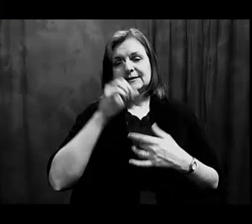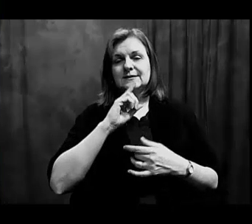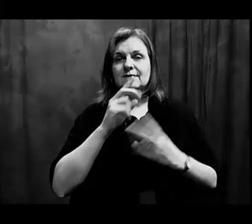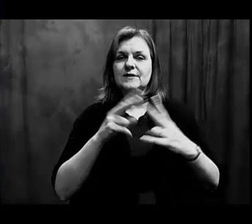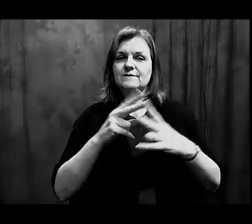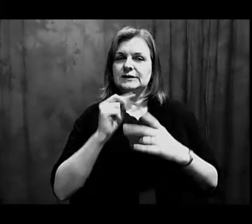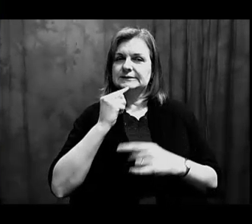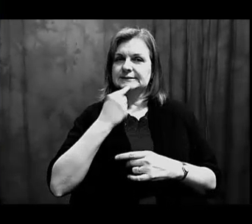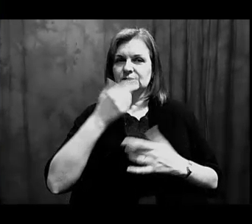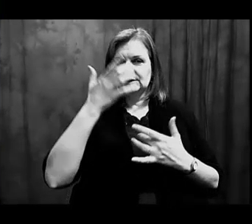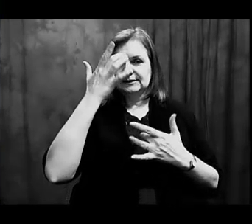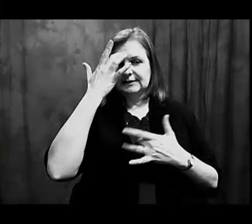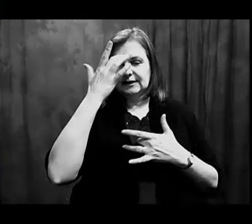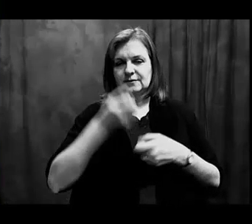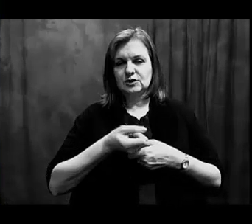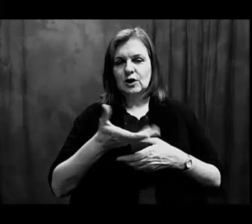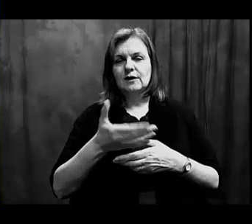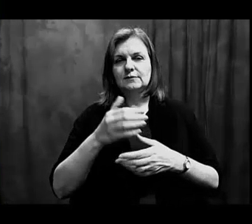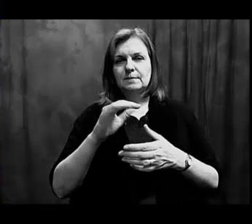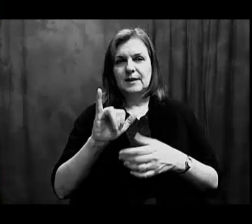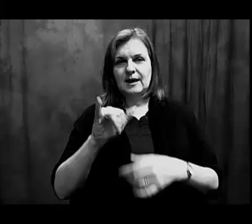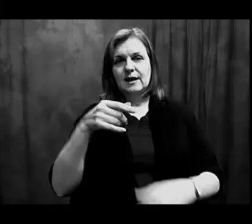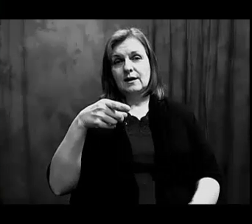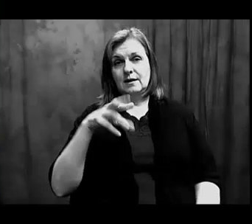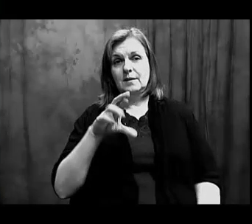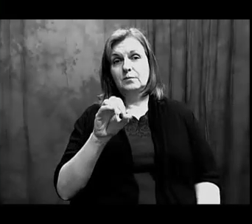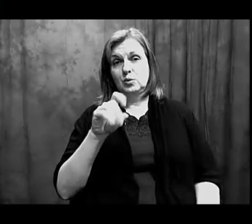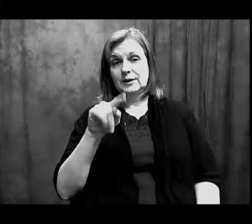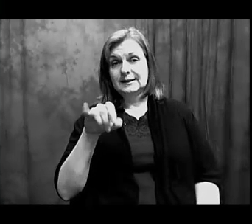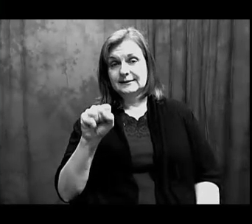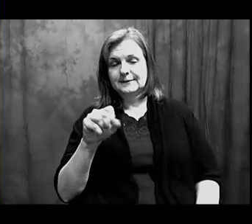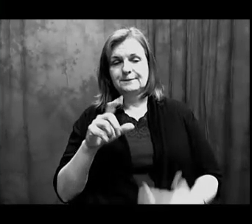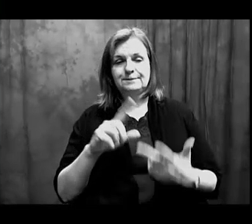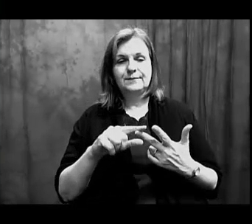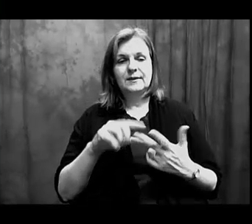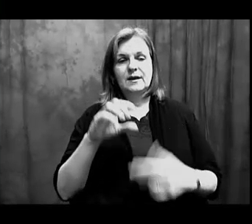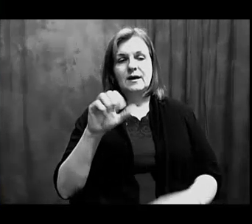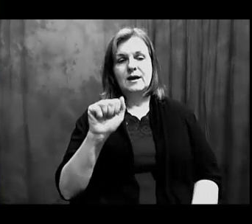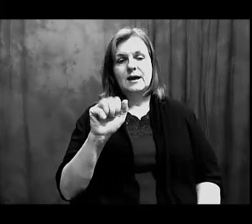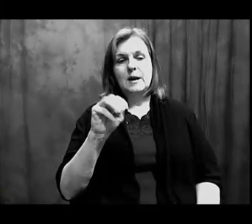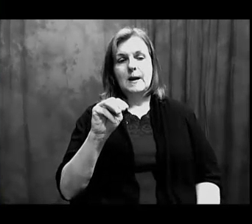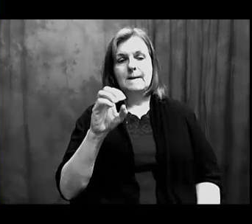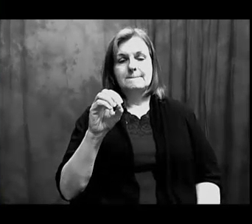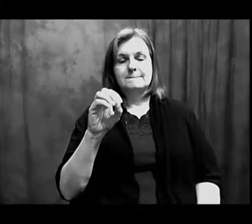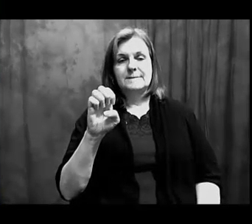sickness is a very serious disease caused by protists -- amoebic dysentery